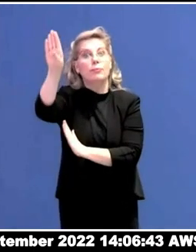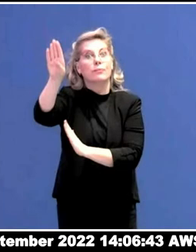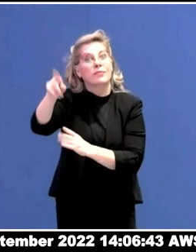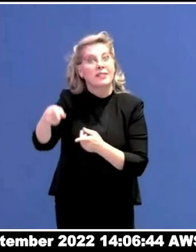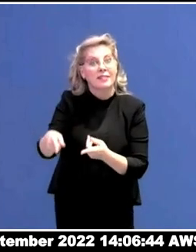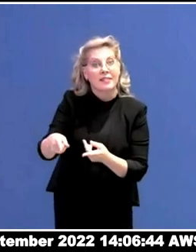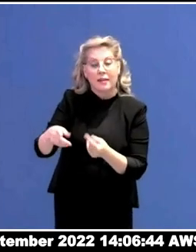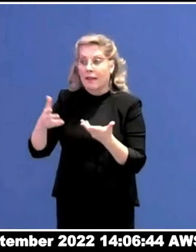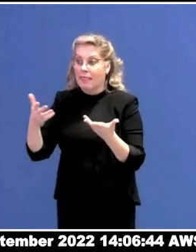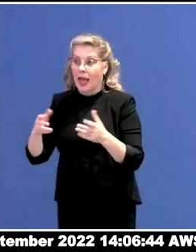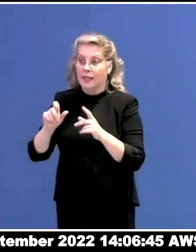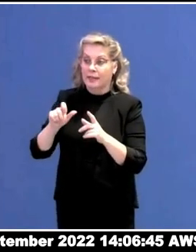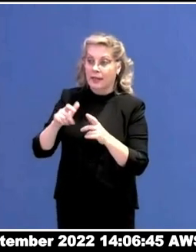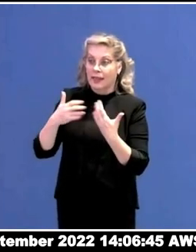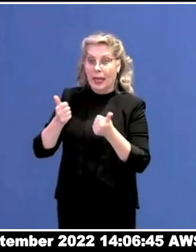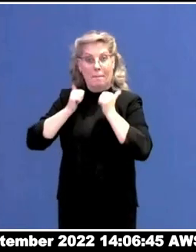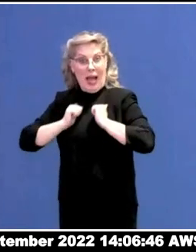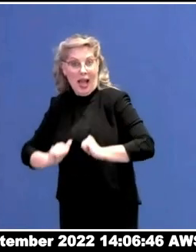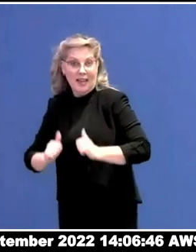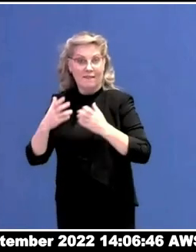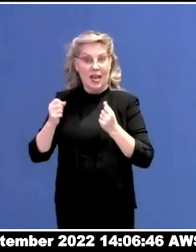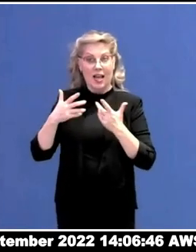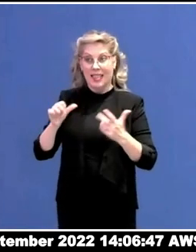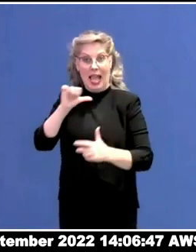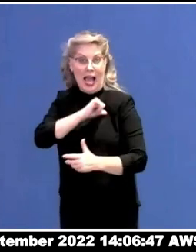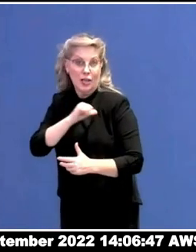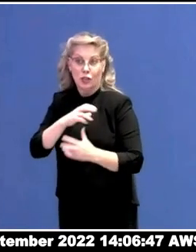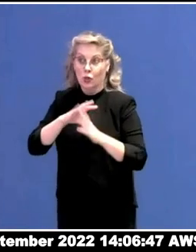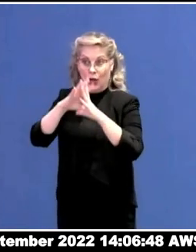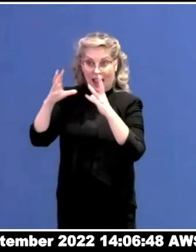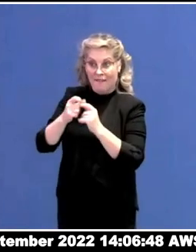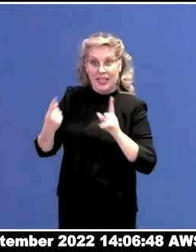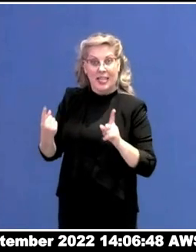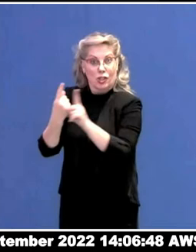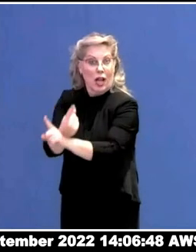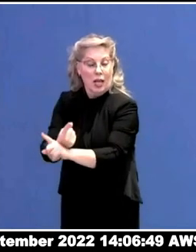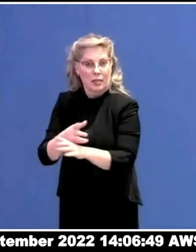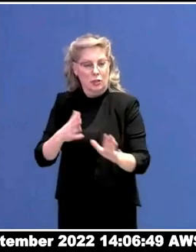long list. I would like to know, is there any evidence out there that training alone